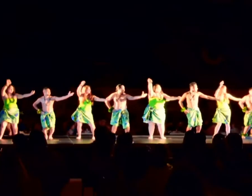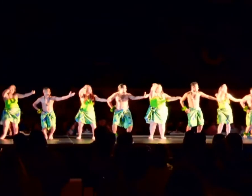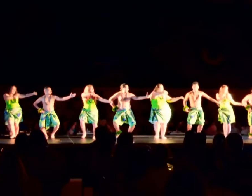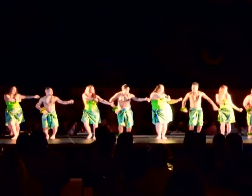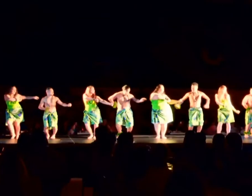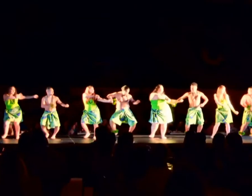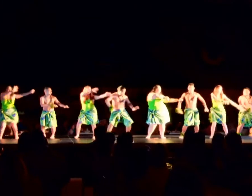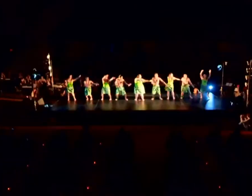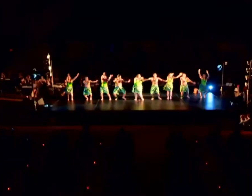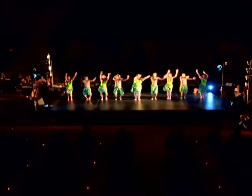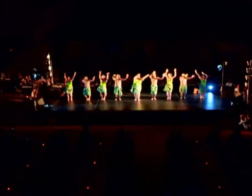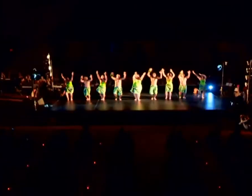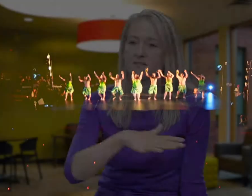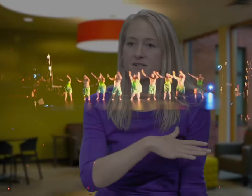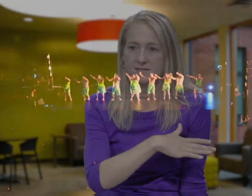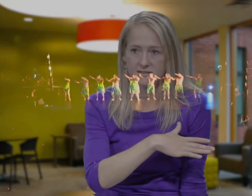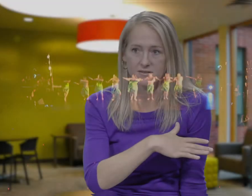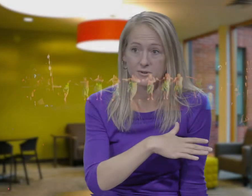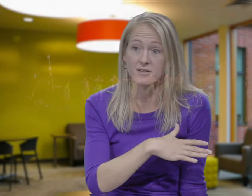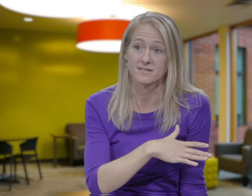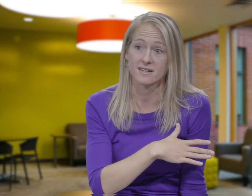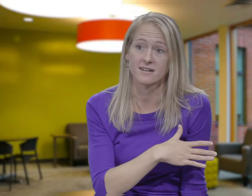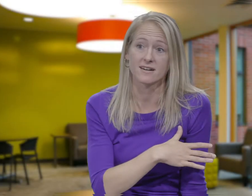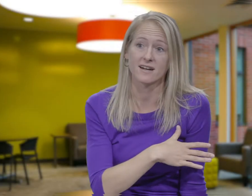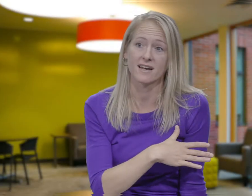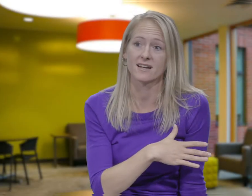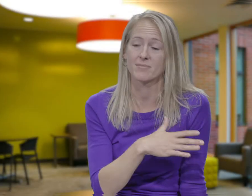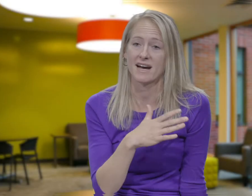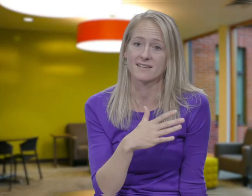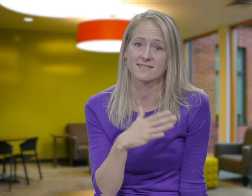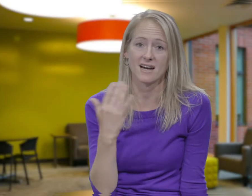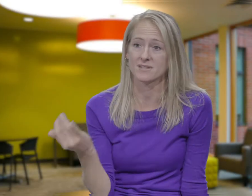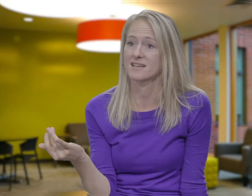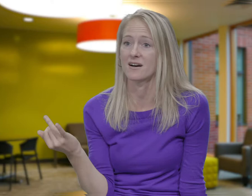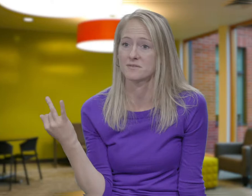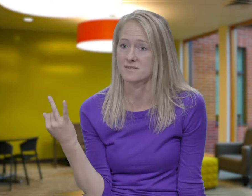in the Werner Center and passed Abby's House and the Stonewall Center and